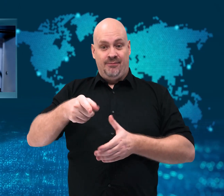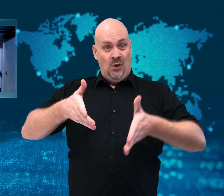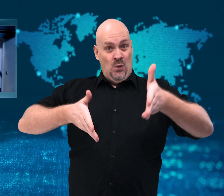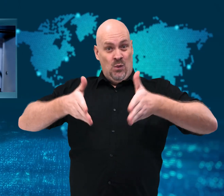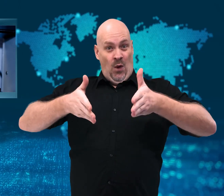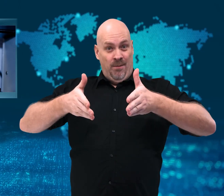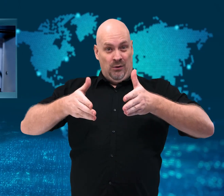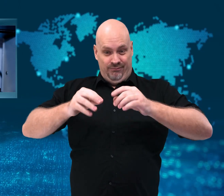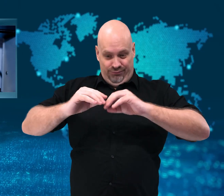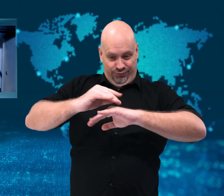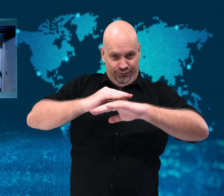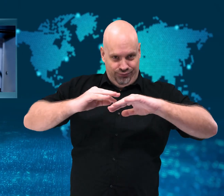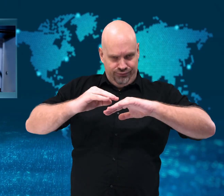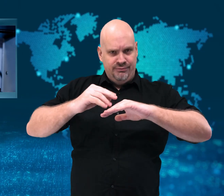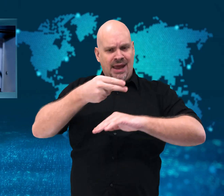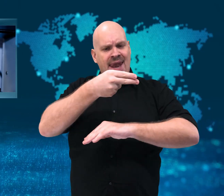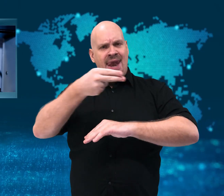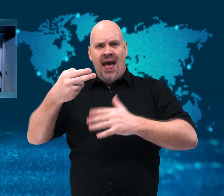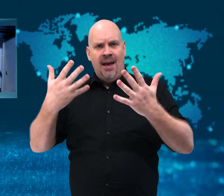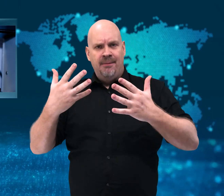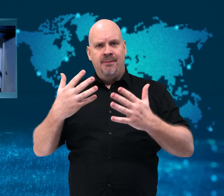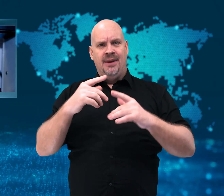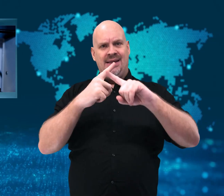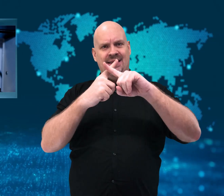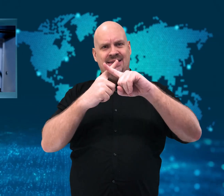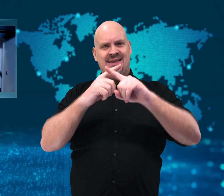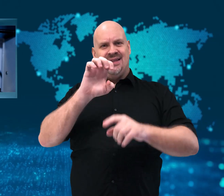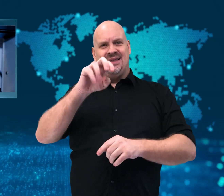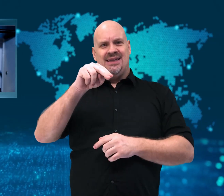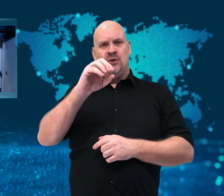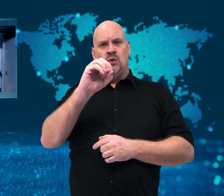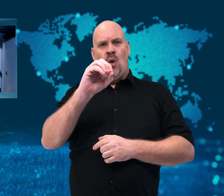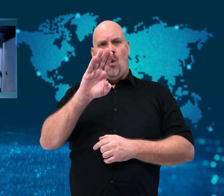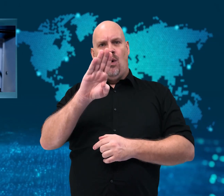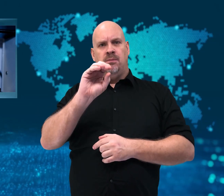The robots, known as “xenobots,”